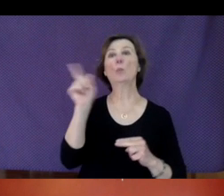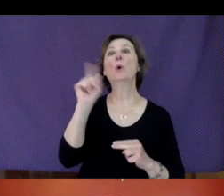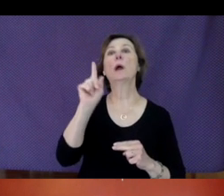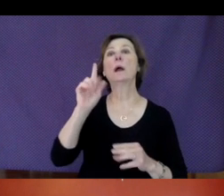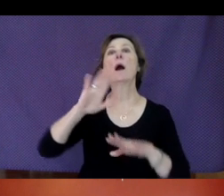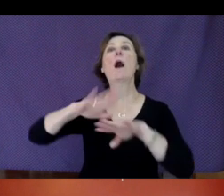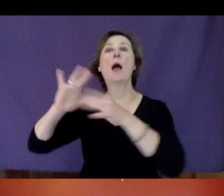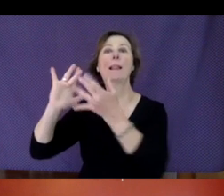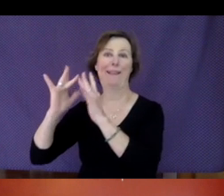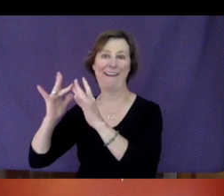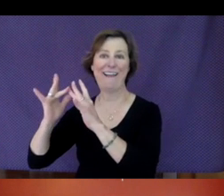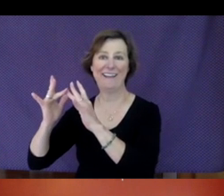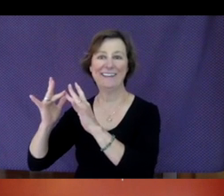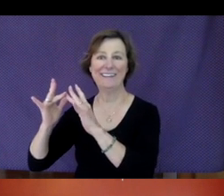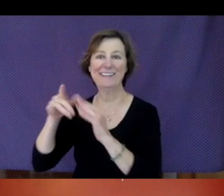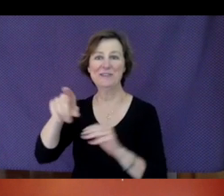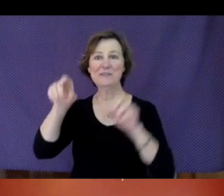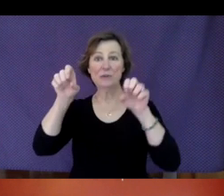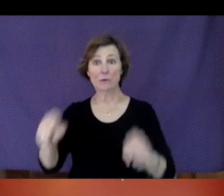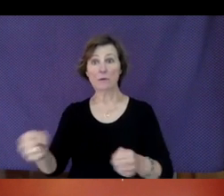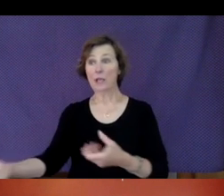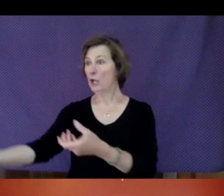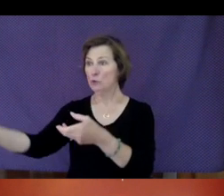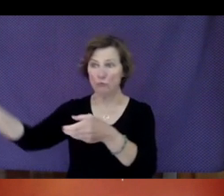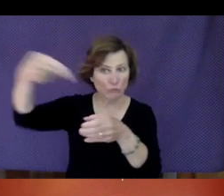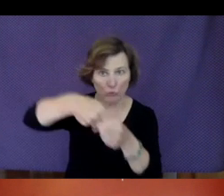and you can join these lifespan zoom classes by going to